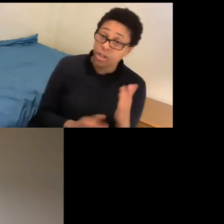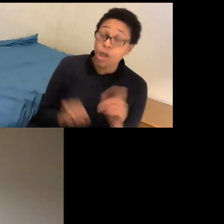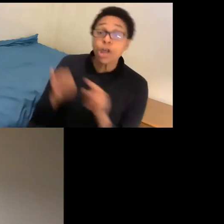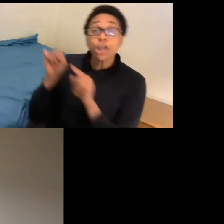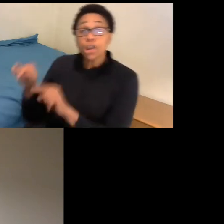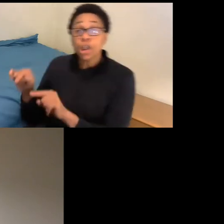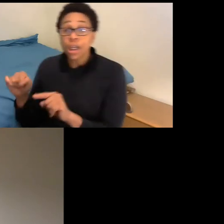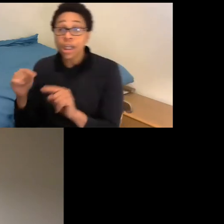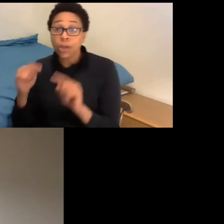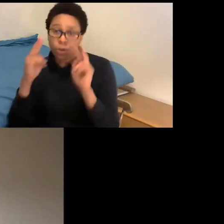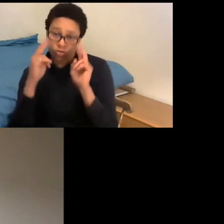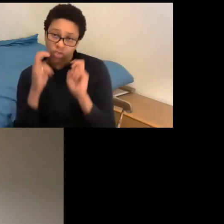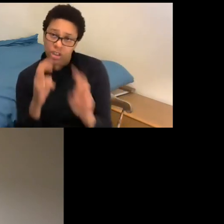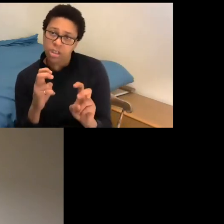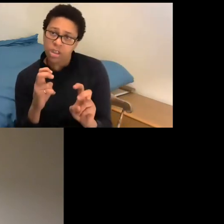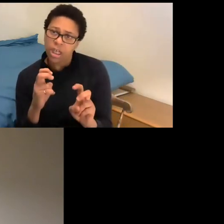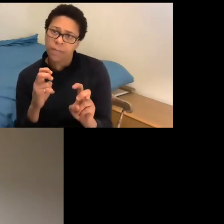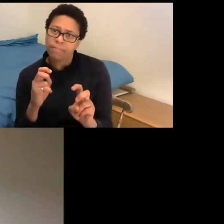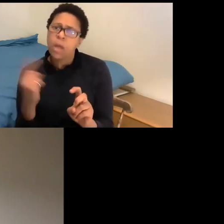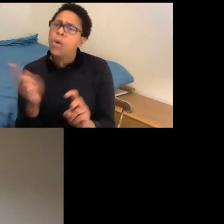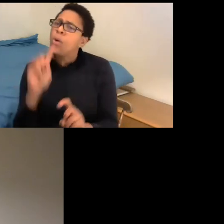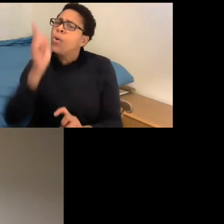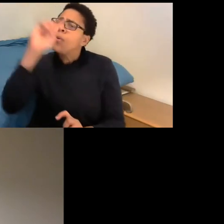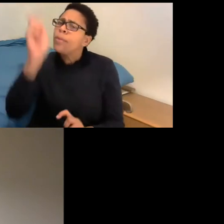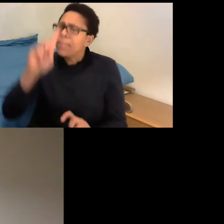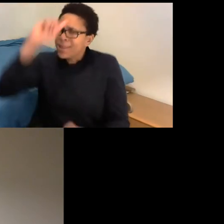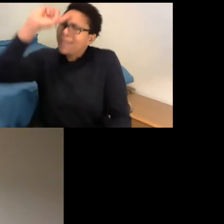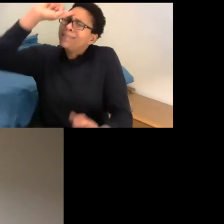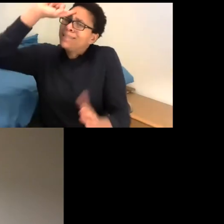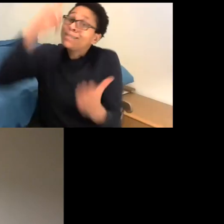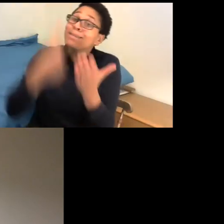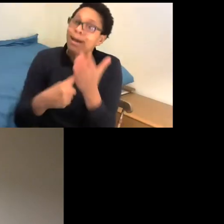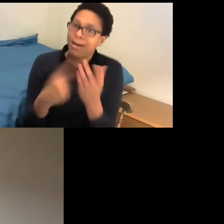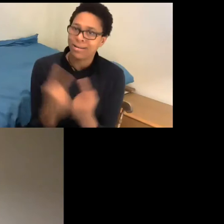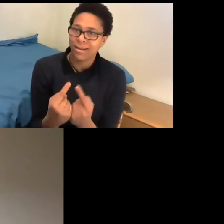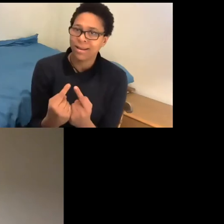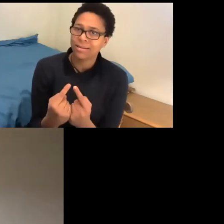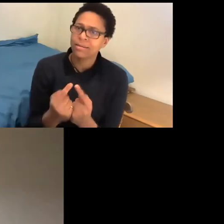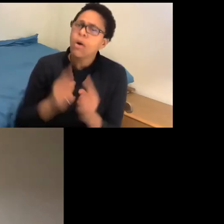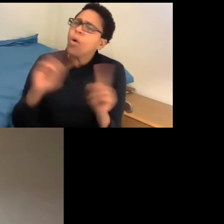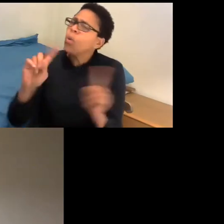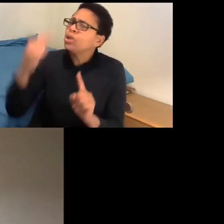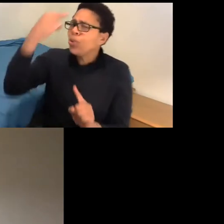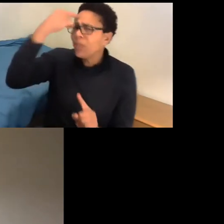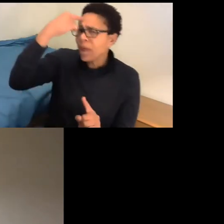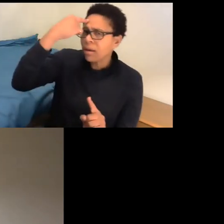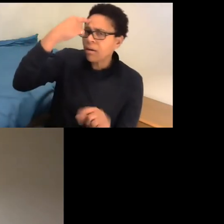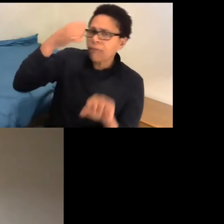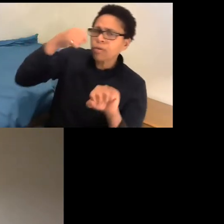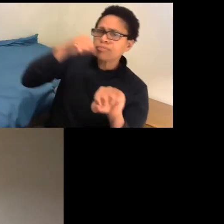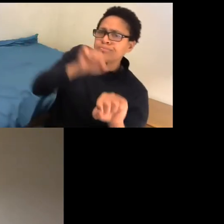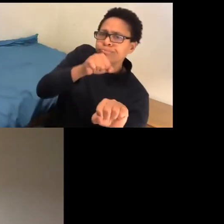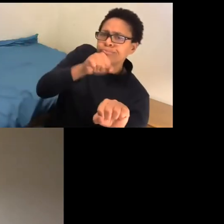Muslim decision makers, so Islamic leaders in Malaysia and what they thought of sodomy, and homosexuality and so on. And